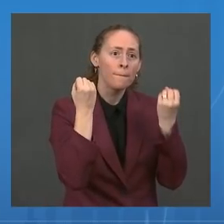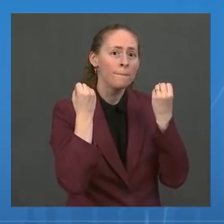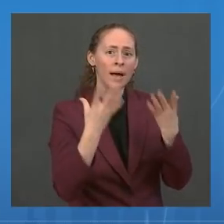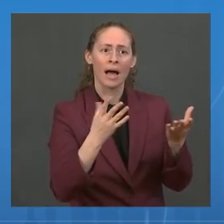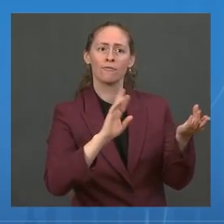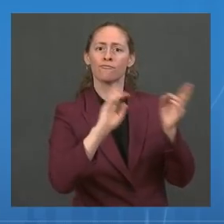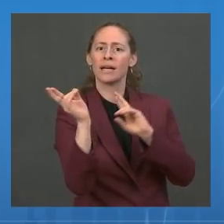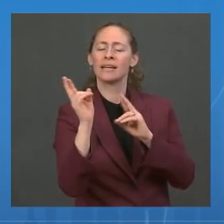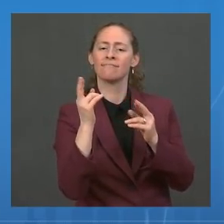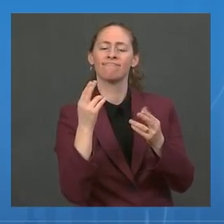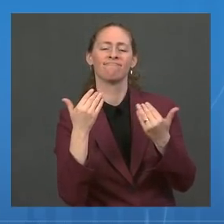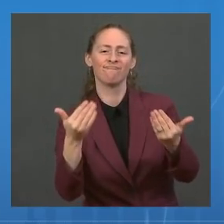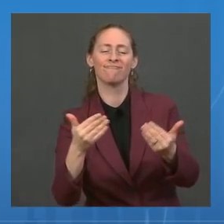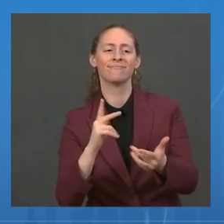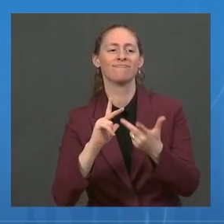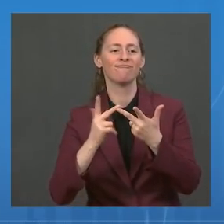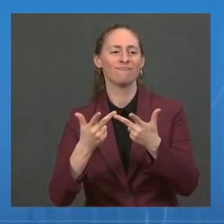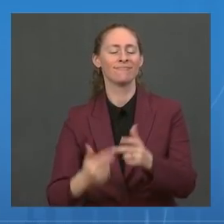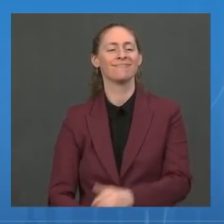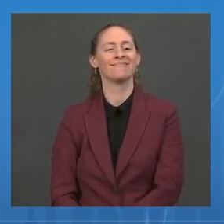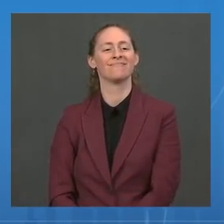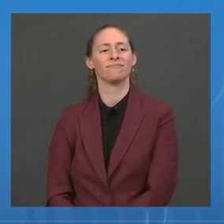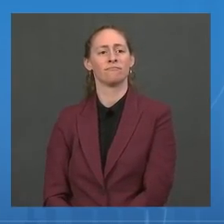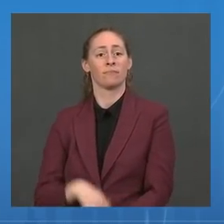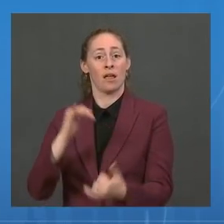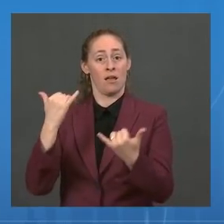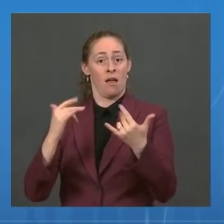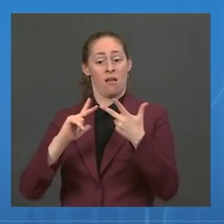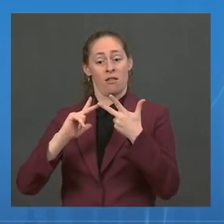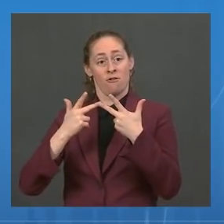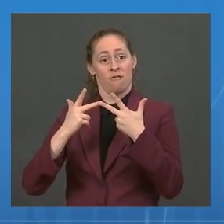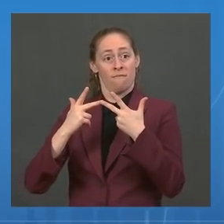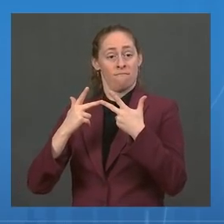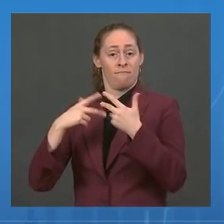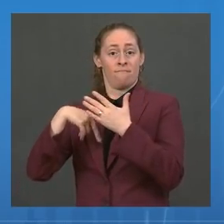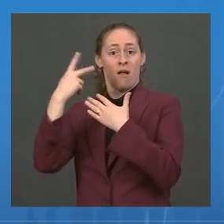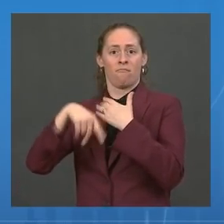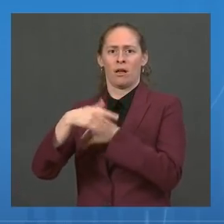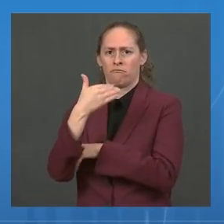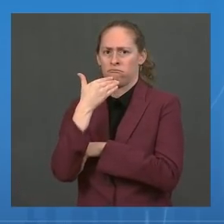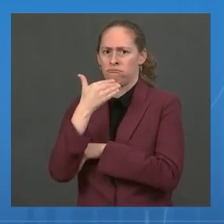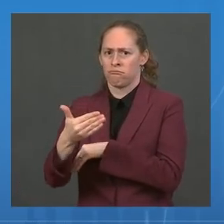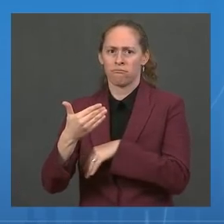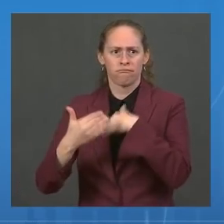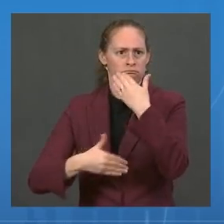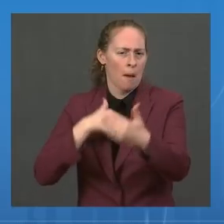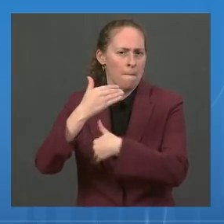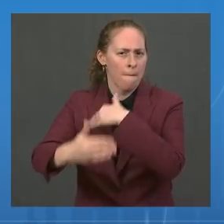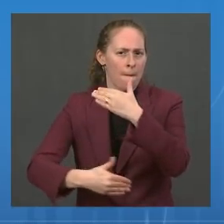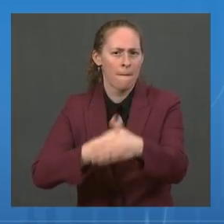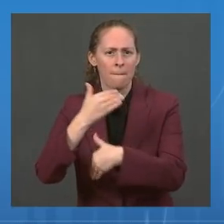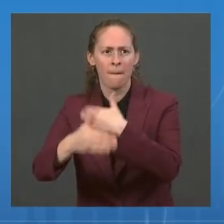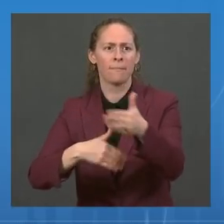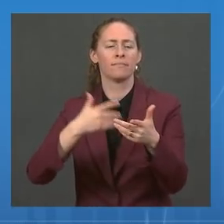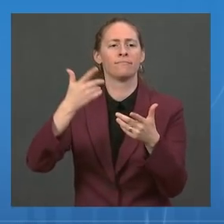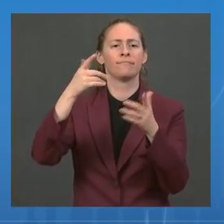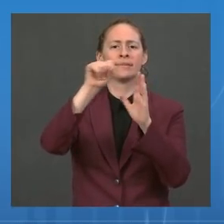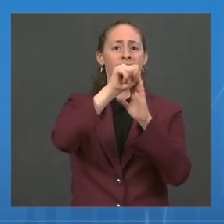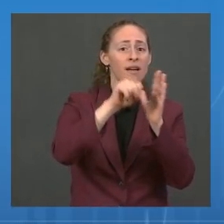So, the boosters program is off to a running start. And we're working with states, Tribes, and territories; pharmacies; community health centers;